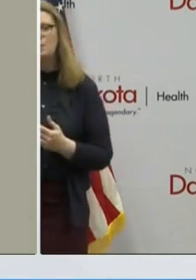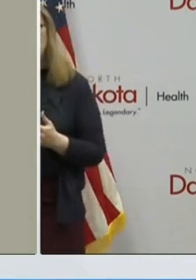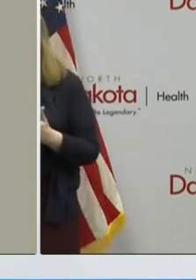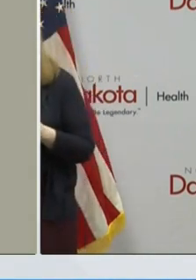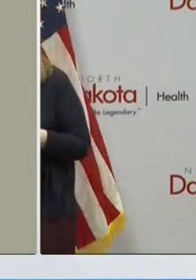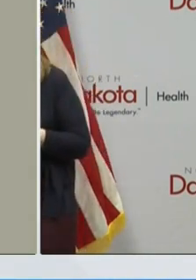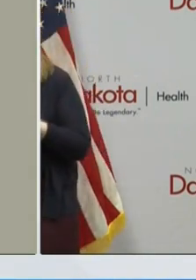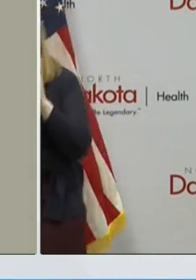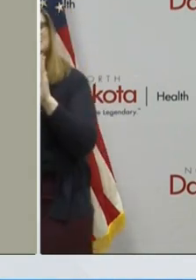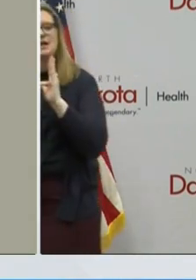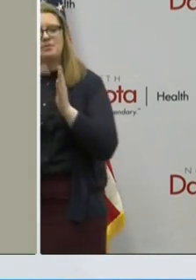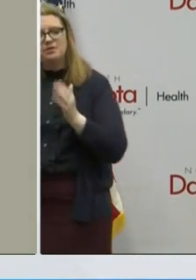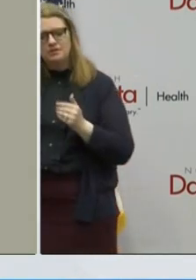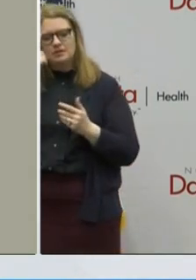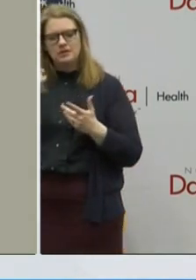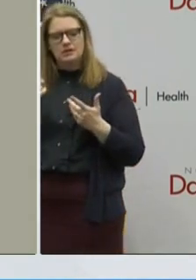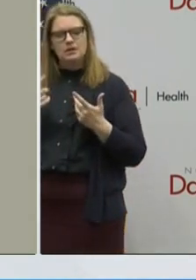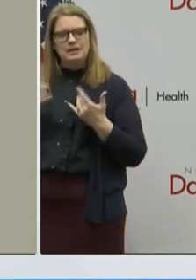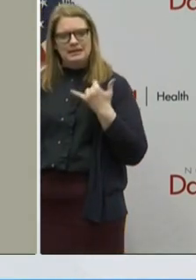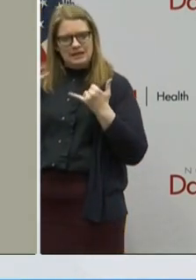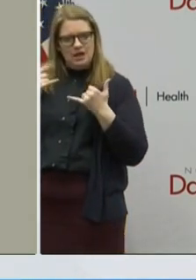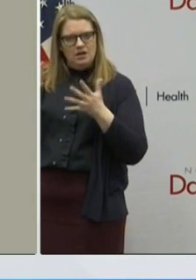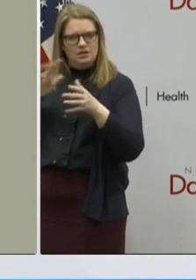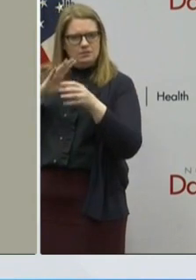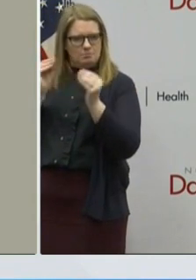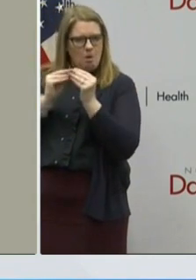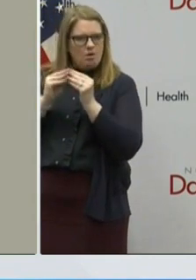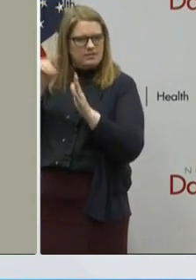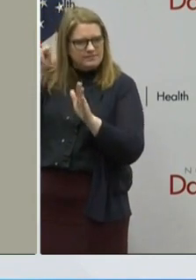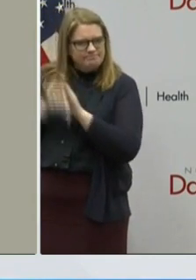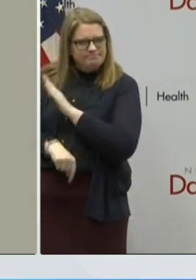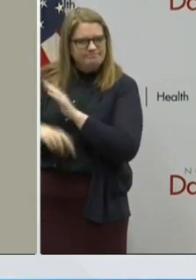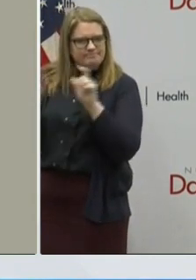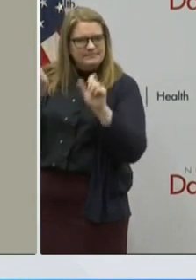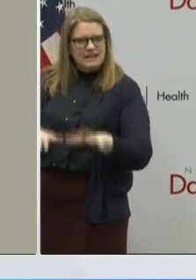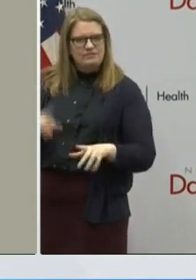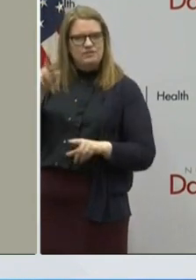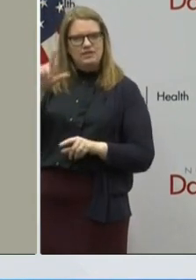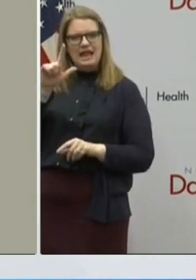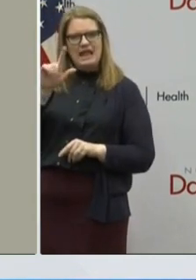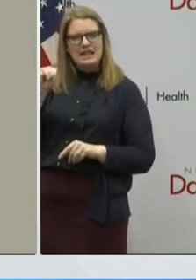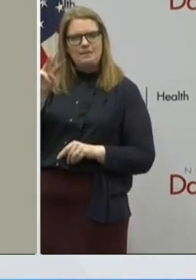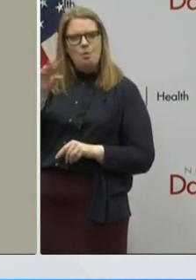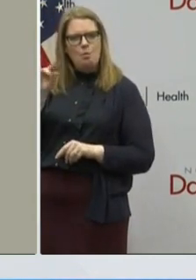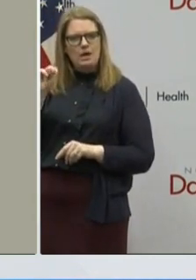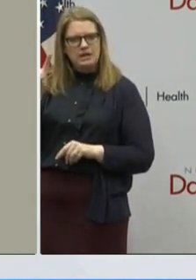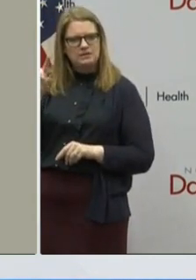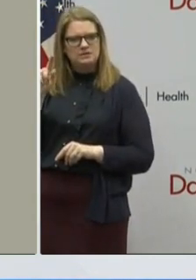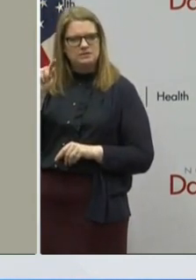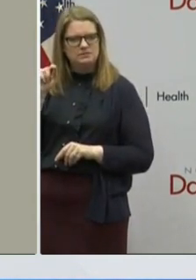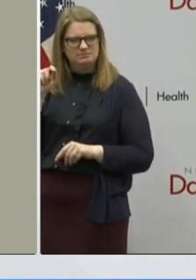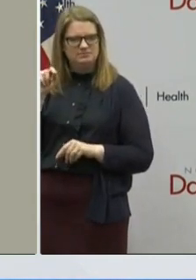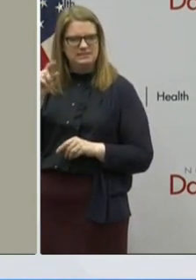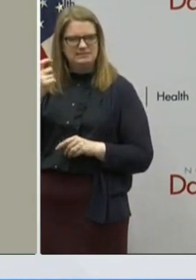WE HAVE TO HAVE IF WE'RE GOING TO REOPEN THE ECONOMY IS TO BE ABLE TO DO THAT. WE WANT TO TALK ABOUT THE MOST